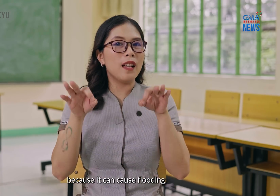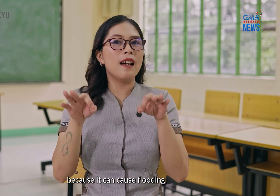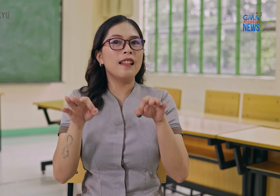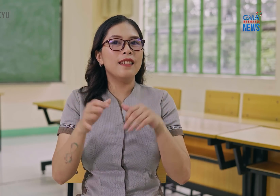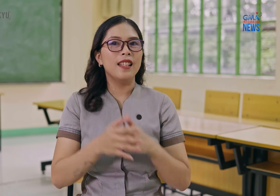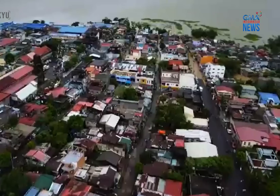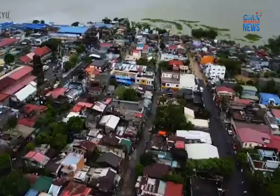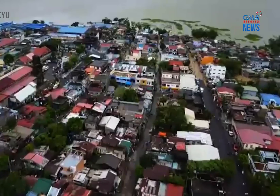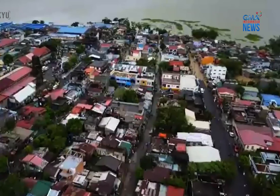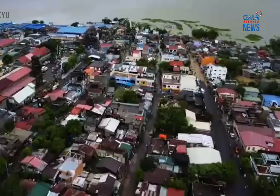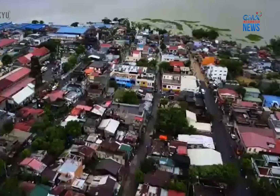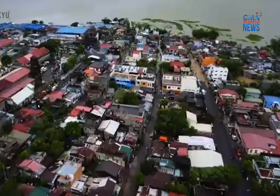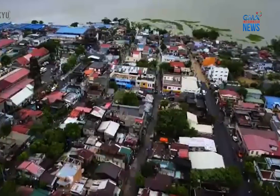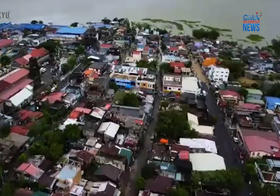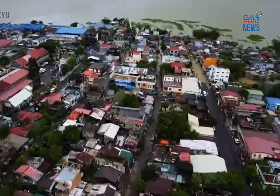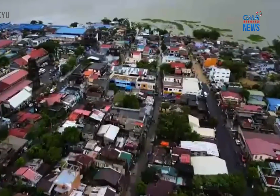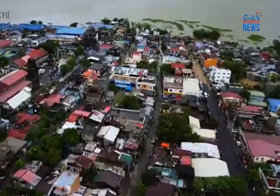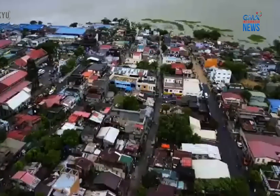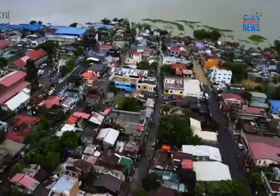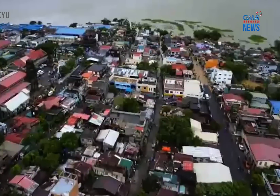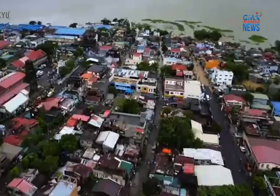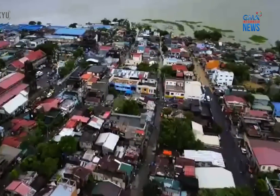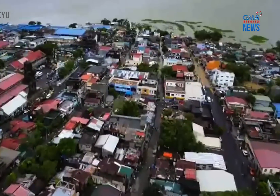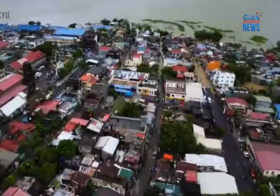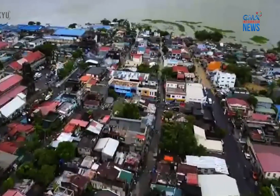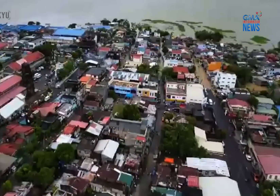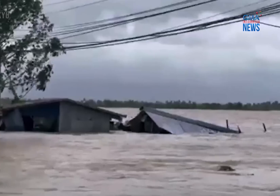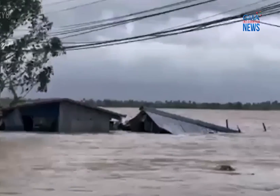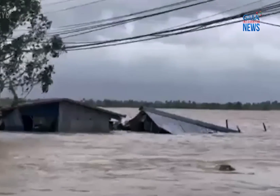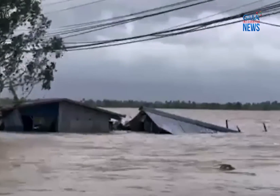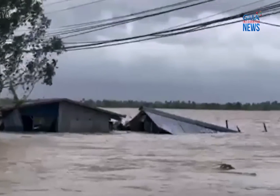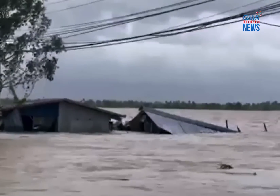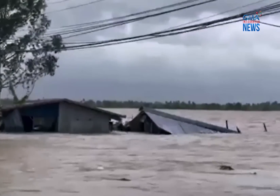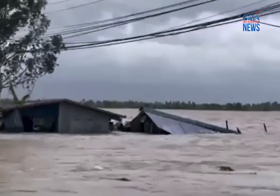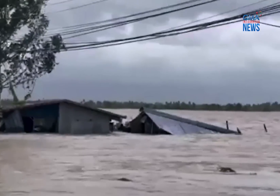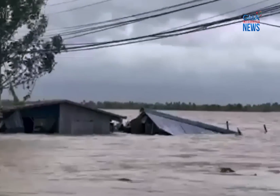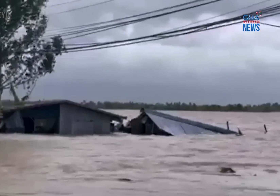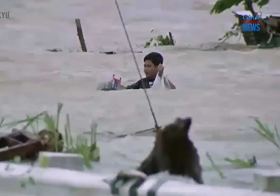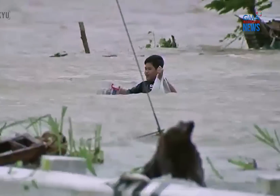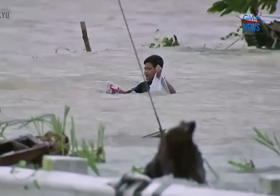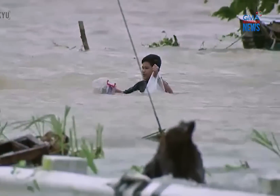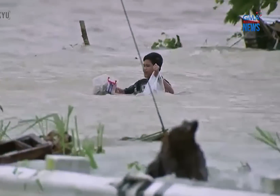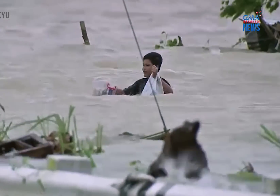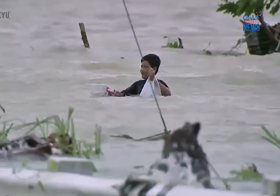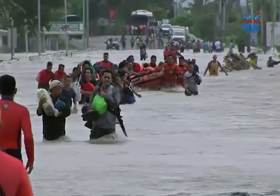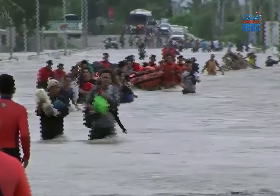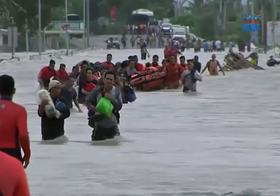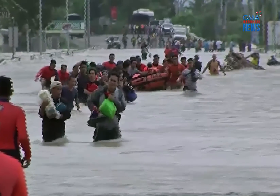to be careful with our world; that we shouldn’t just throw things anywhere